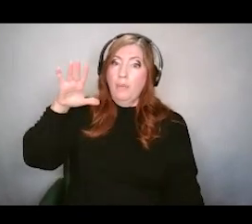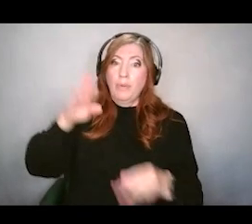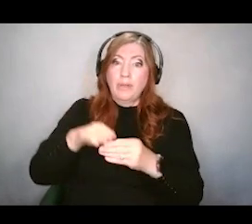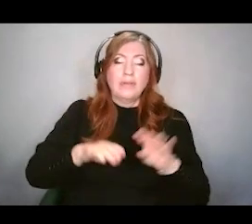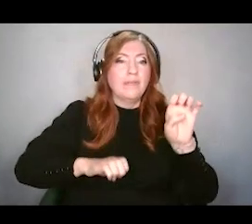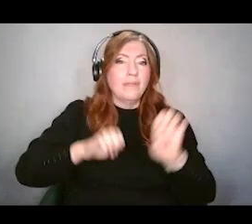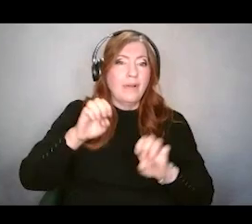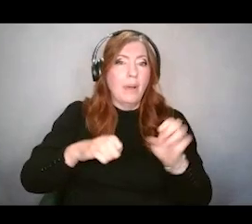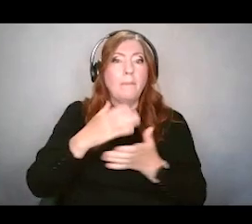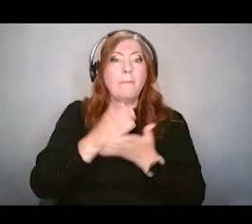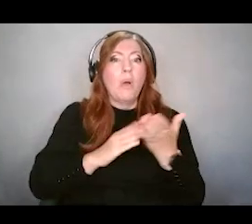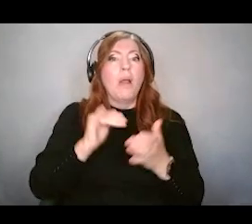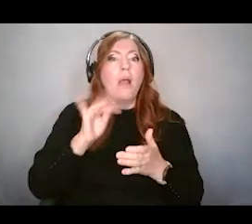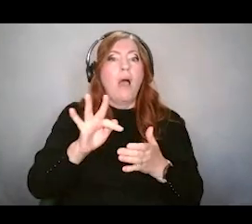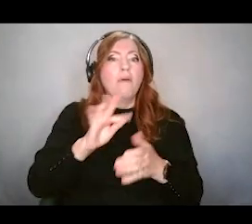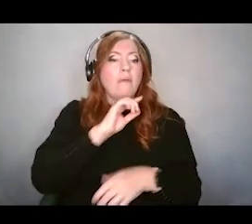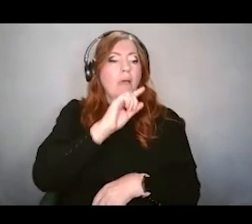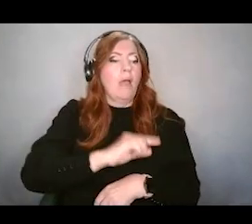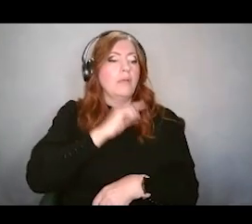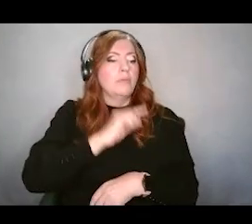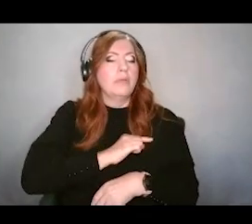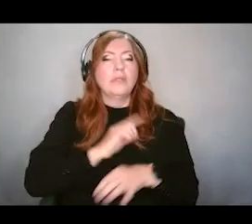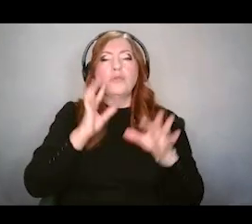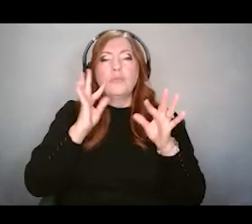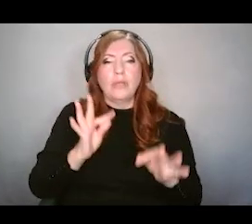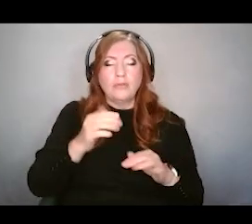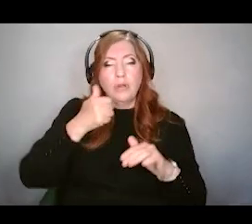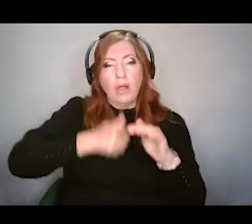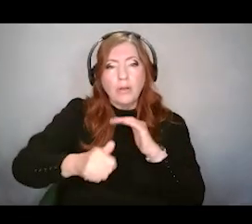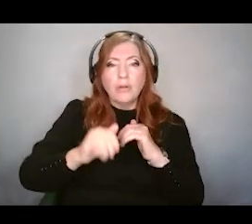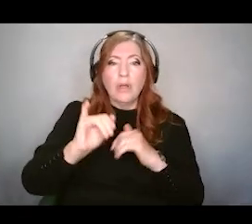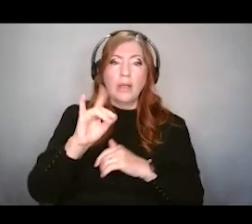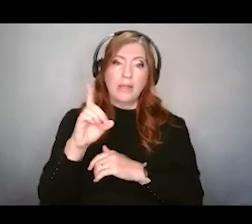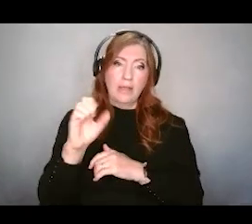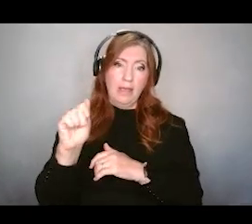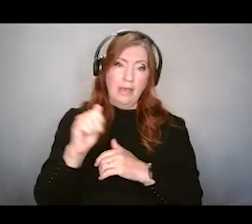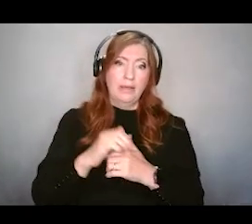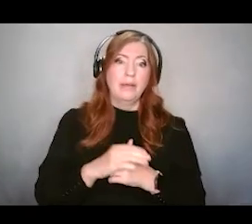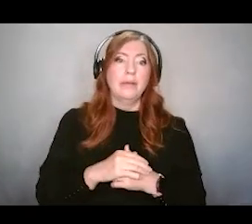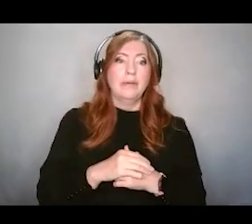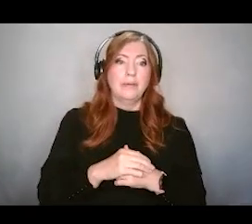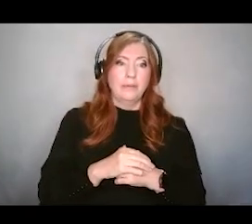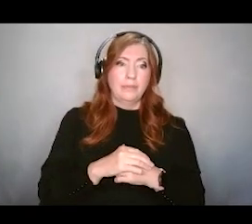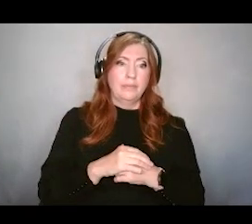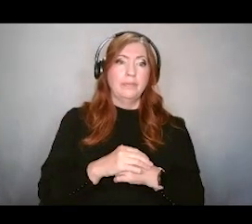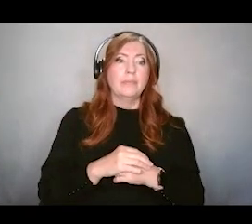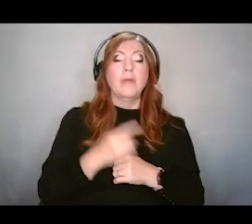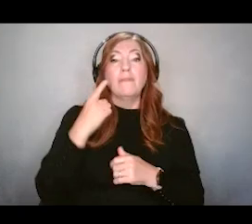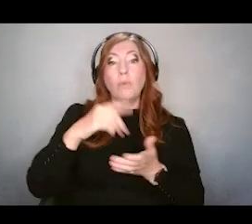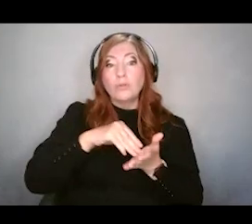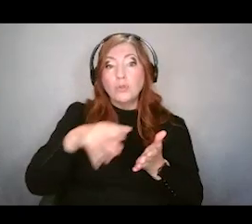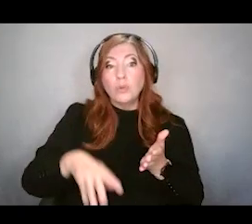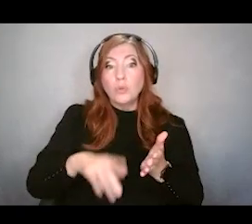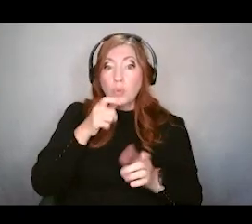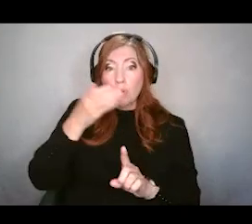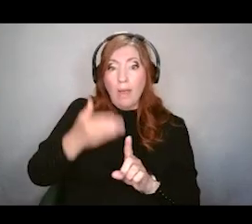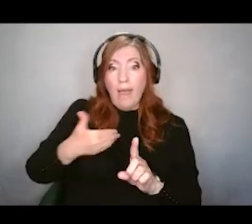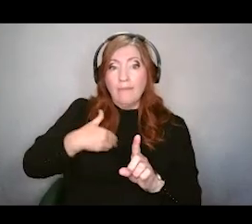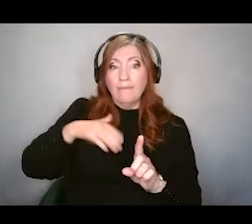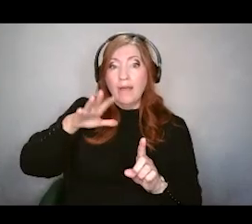the eligibility determination under IDEA. For students with 504 plans, records might